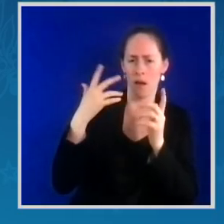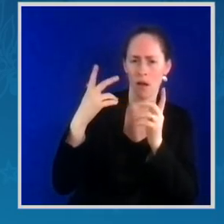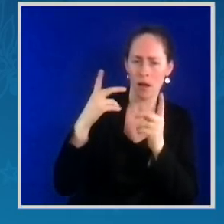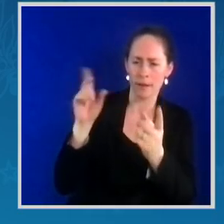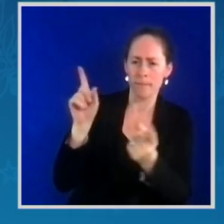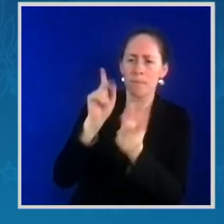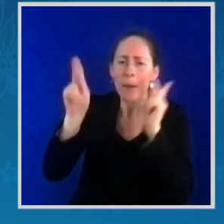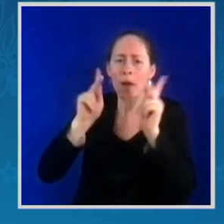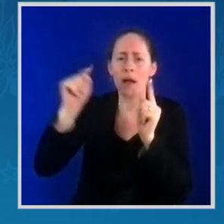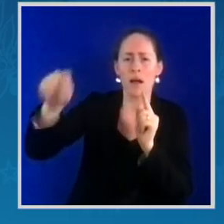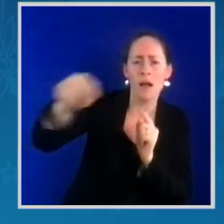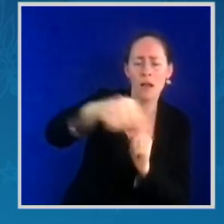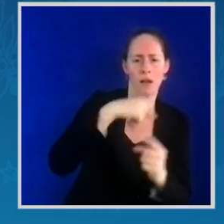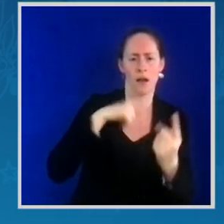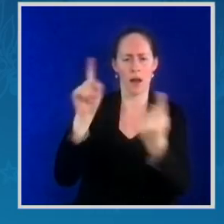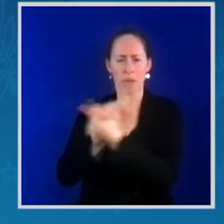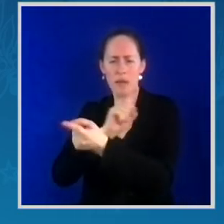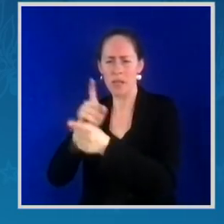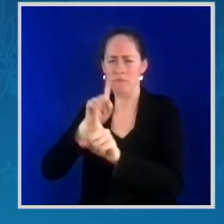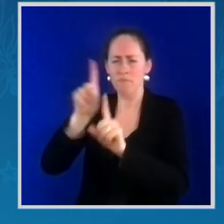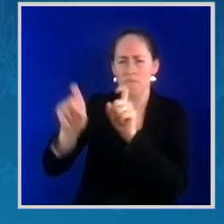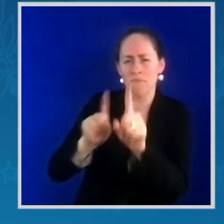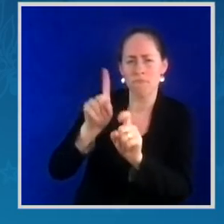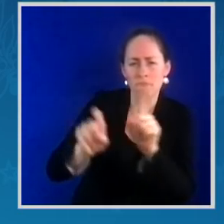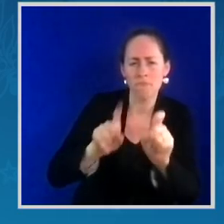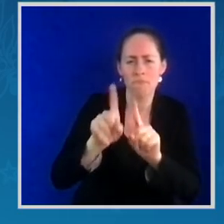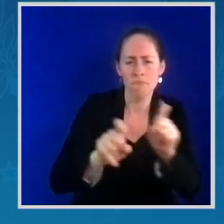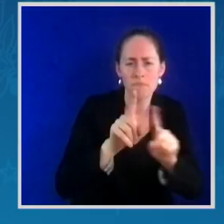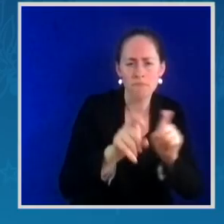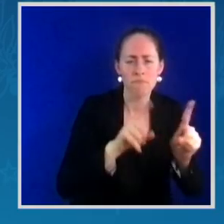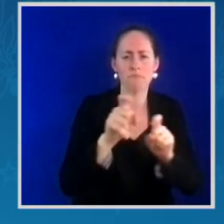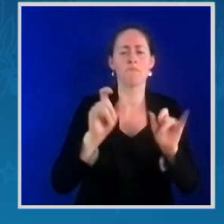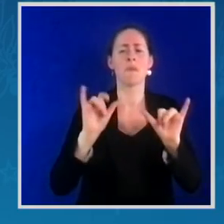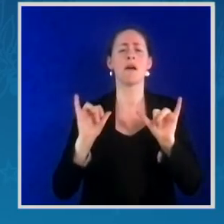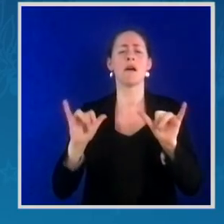because the only way we can actually fix the problem is to understand the problem.